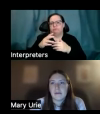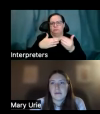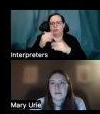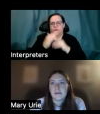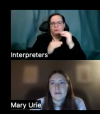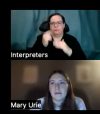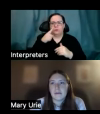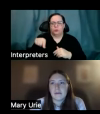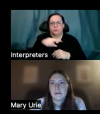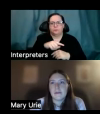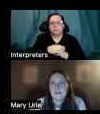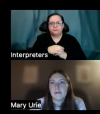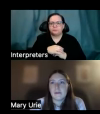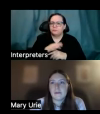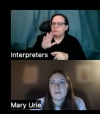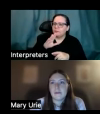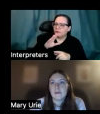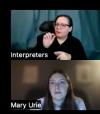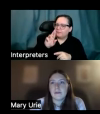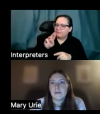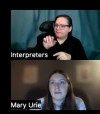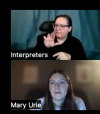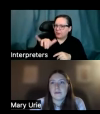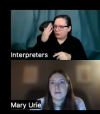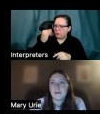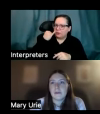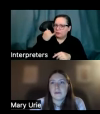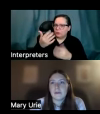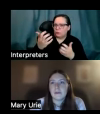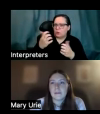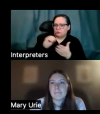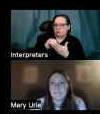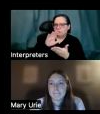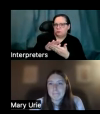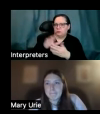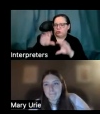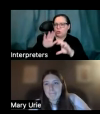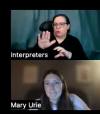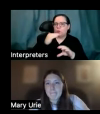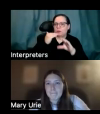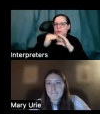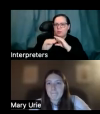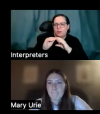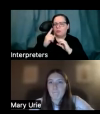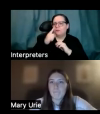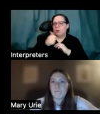And, Mary, I don't know if you want to also just put in your email really quickly, or any questions that may pop up for